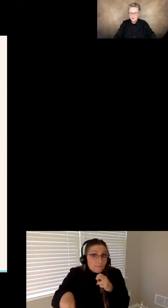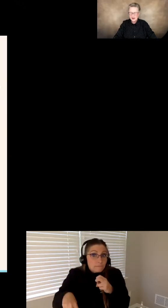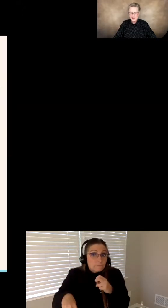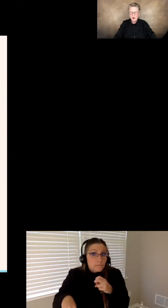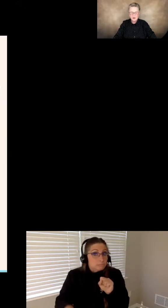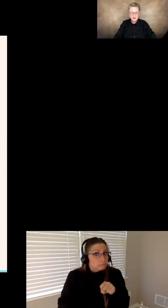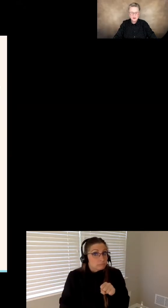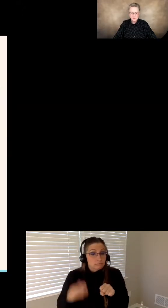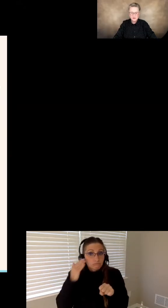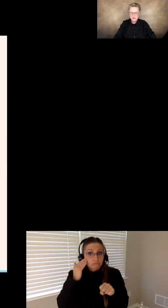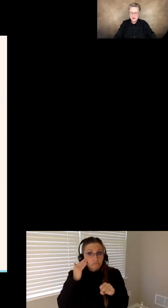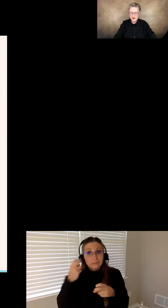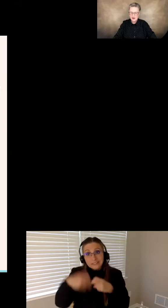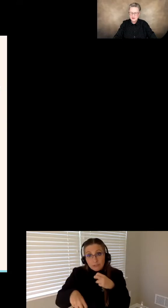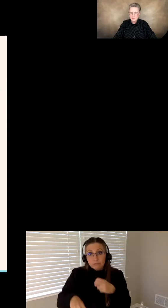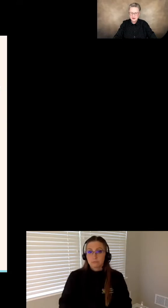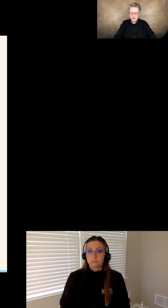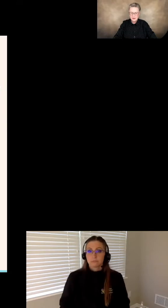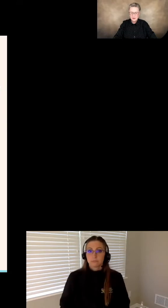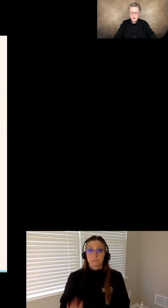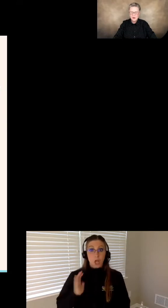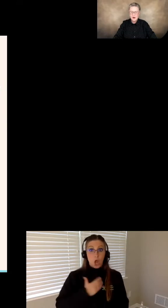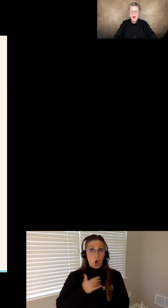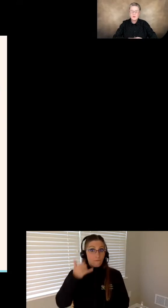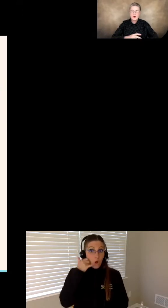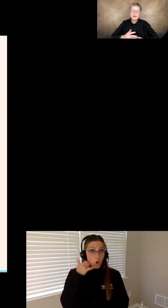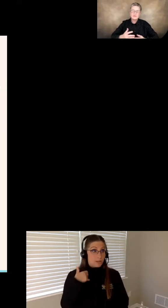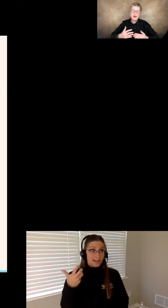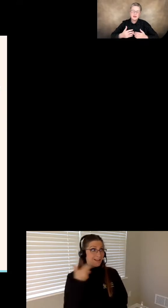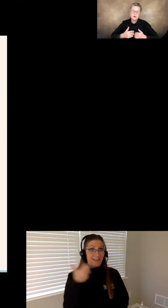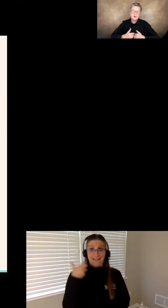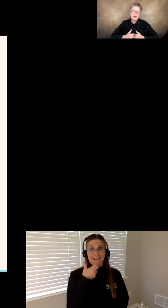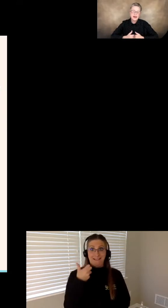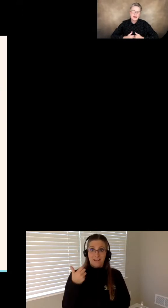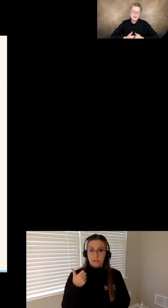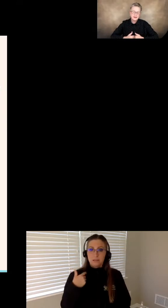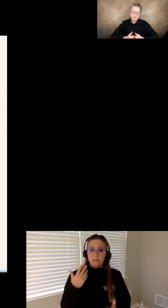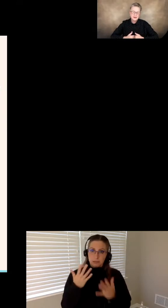and I know that our cell phones are everything but I want to invite you today